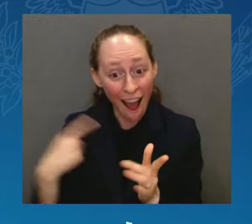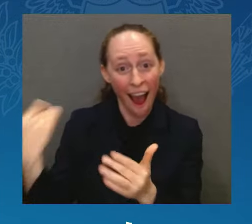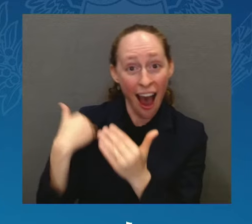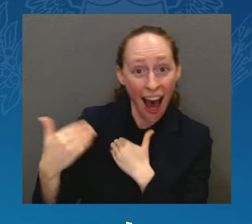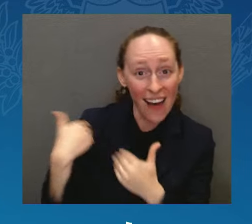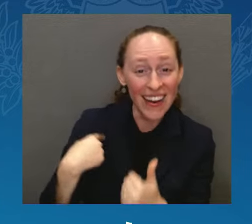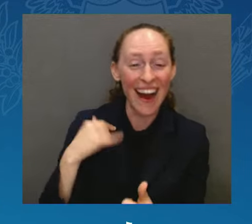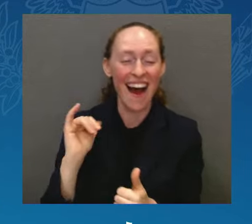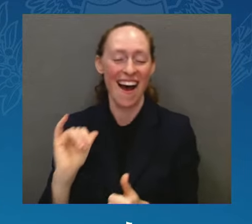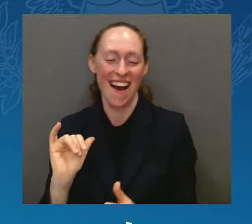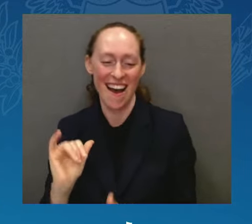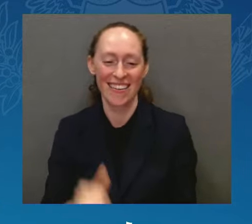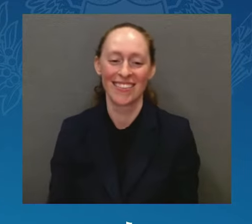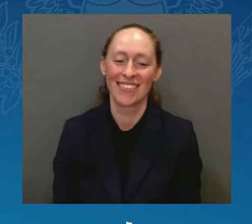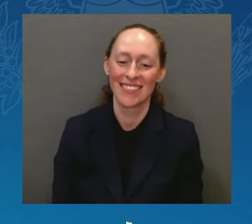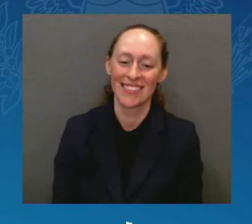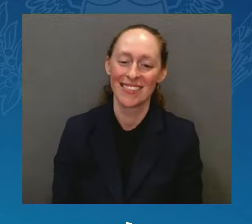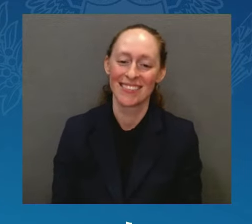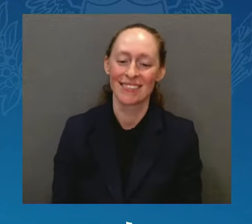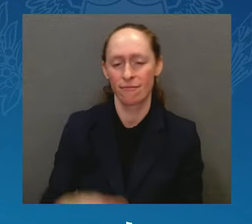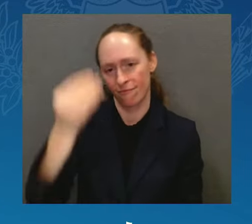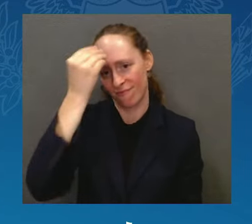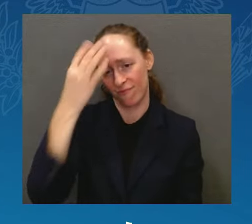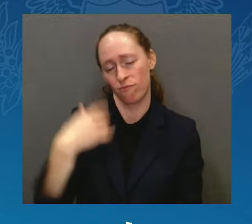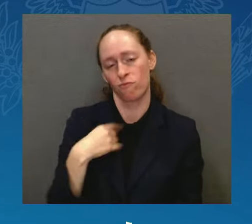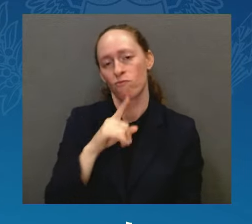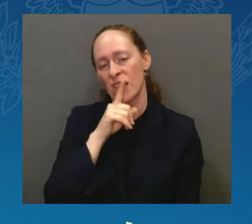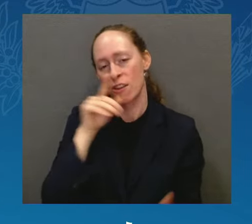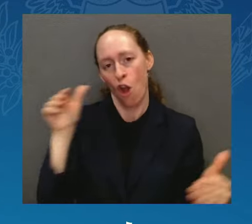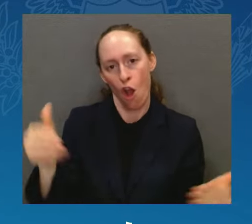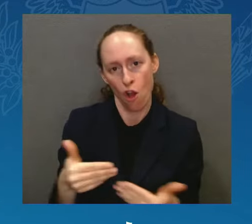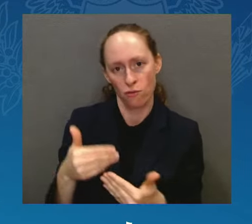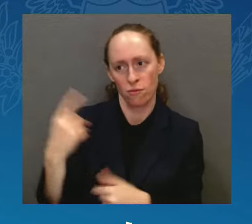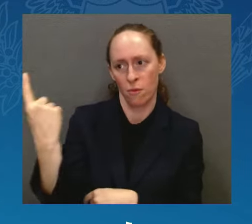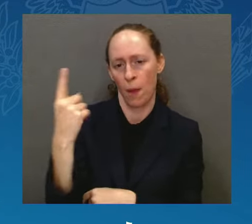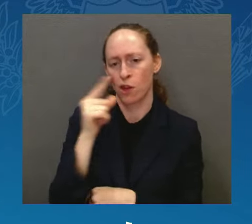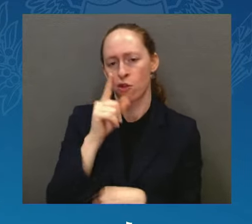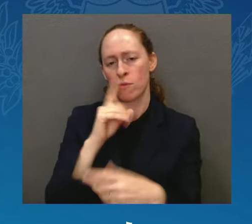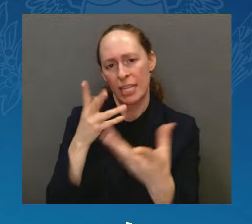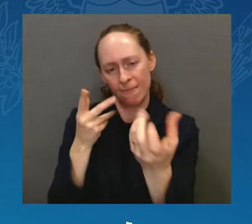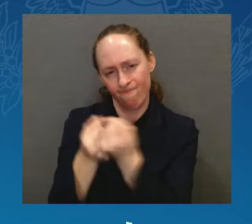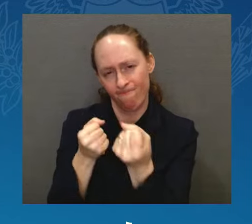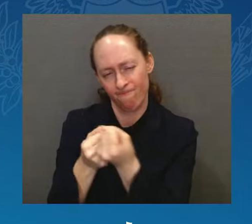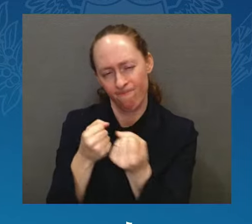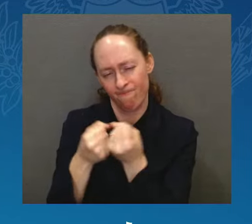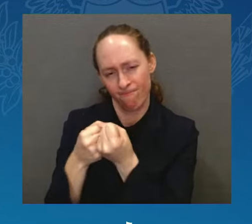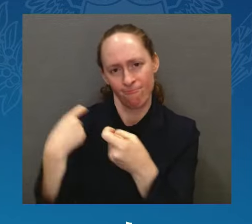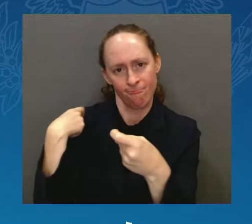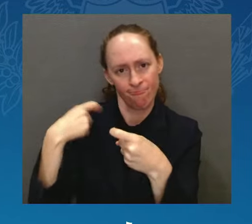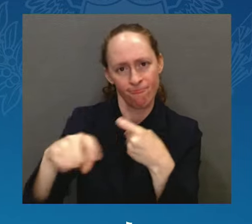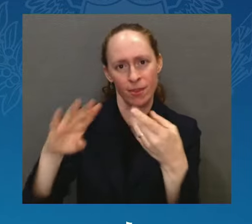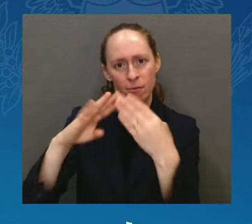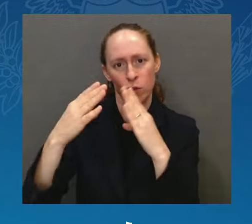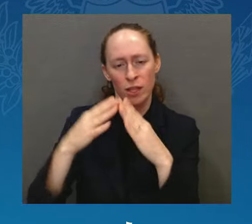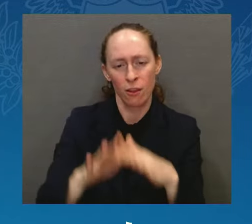who is a champion for Latino communities across the country, who understands our dreams and aspirations